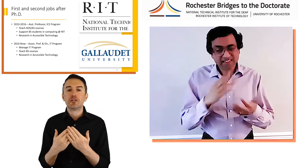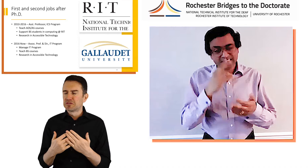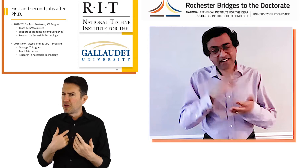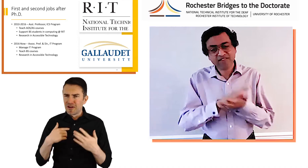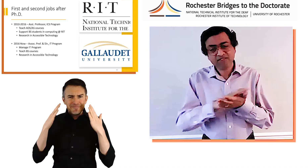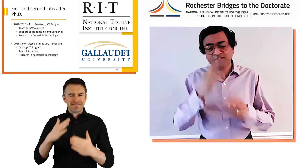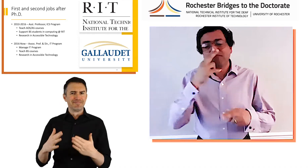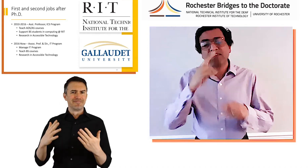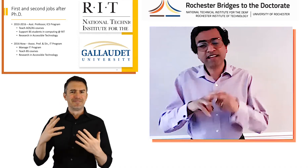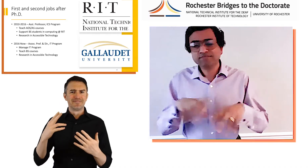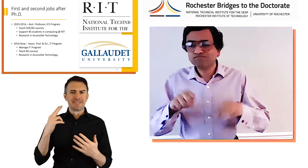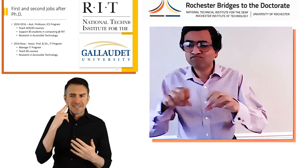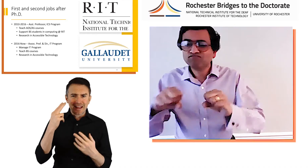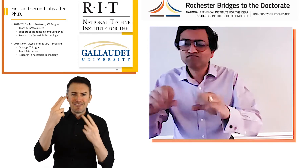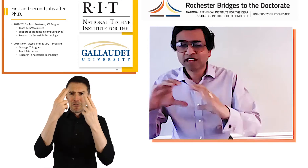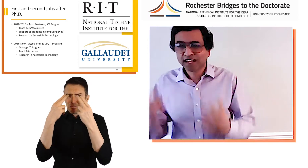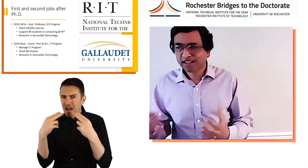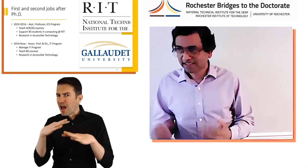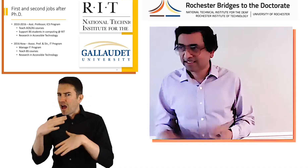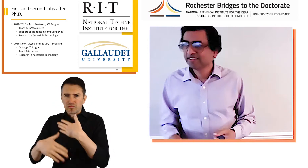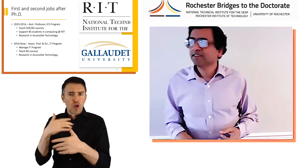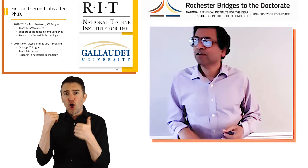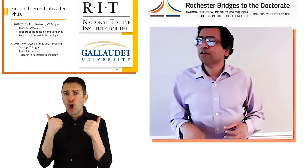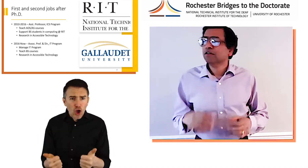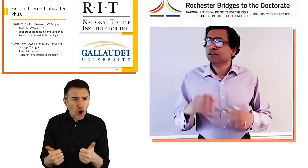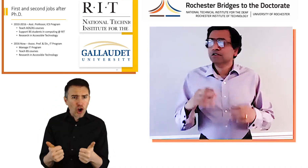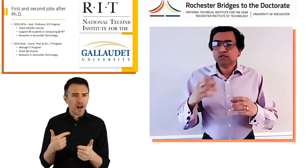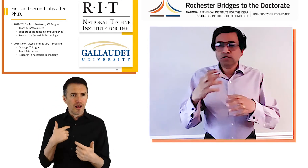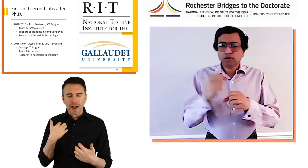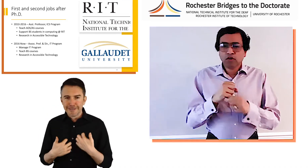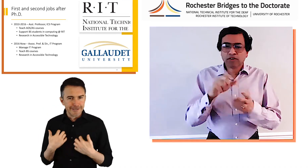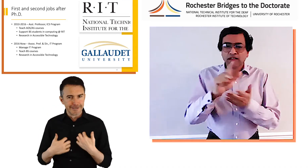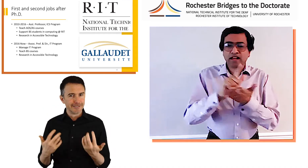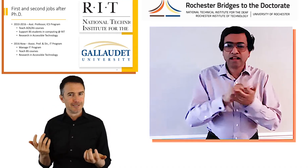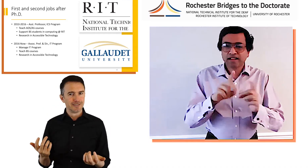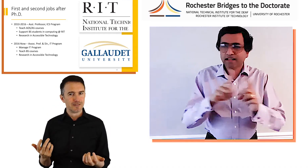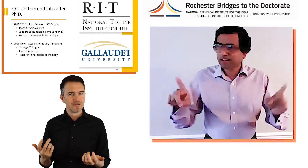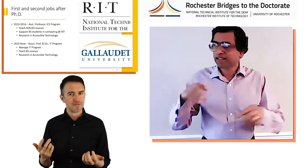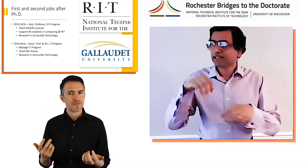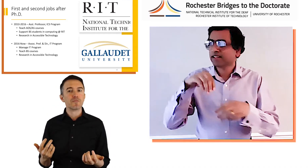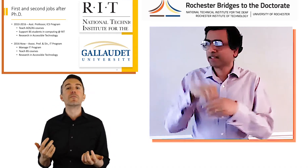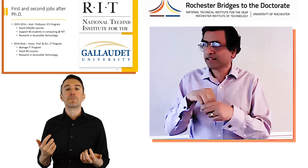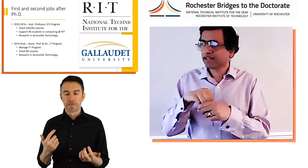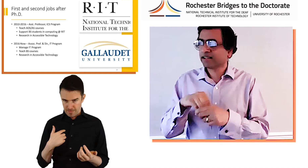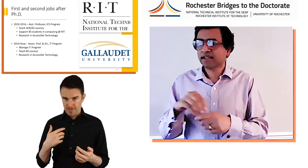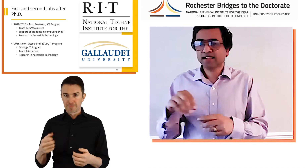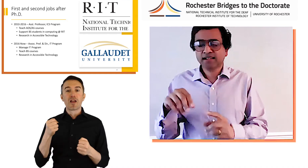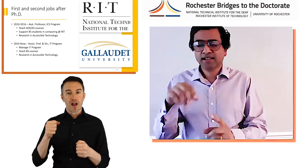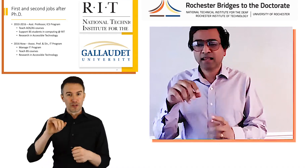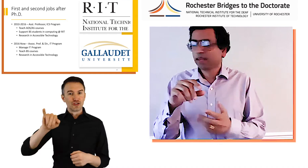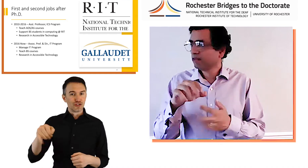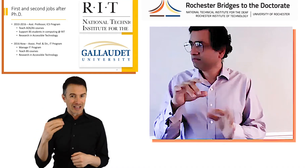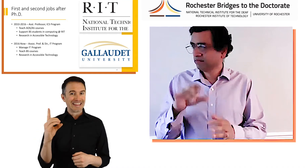I thought it would be fun to take classes and learn more about the legal system. So, I got my law degree, my juris doctorate,